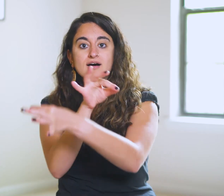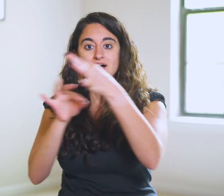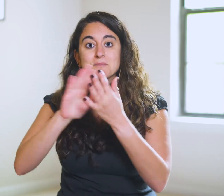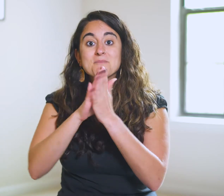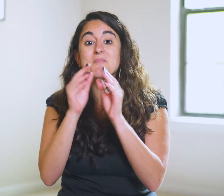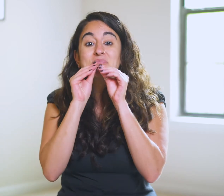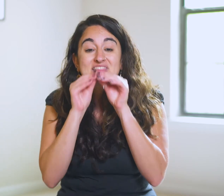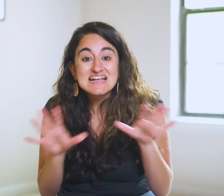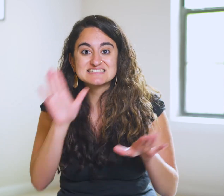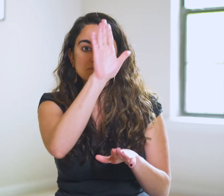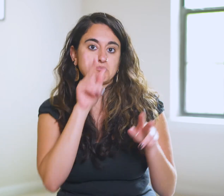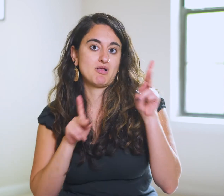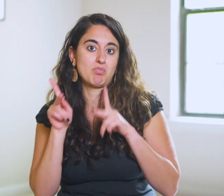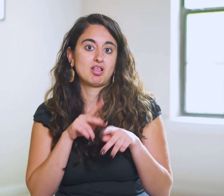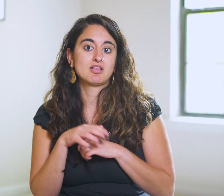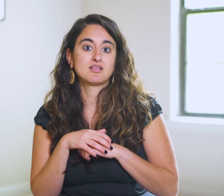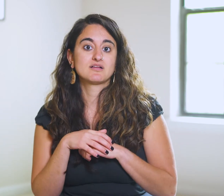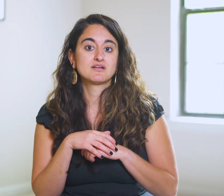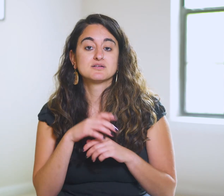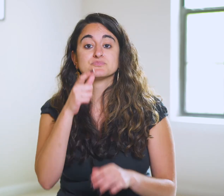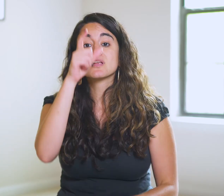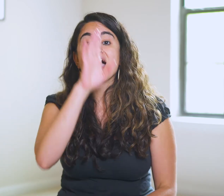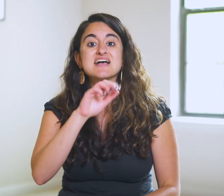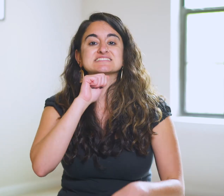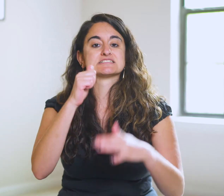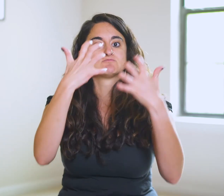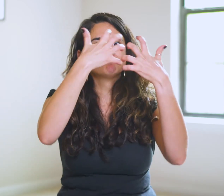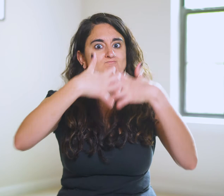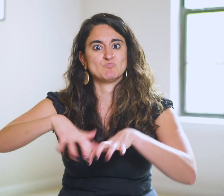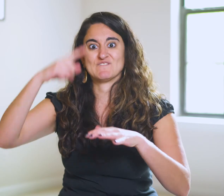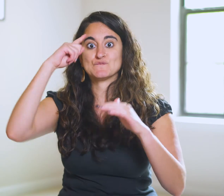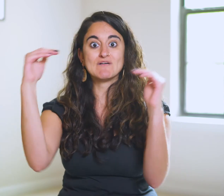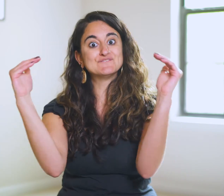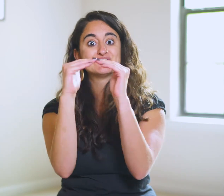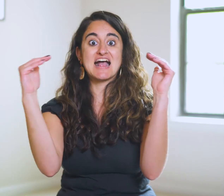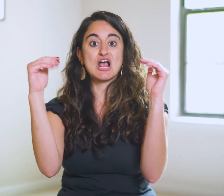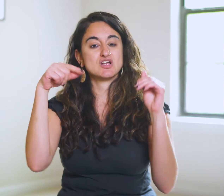and turns them to bless His people instead! God isn’t working everything out so that it’s perfectly fair—